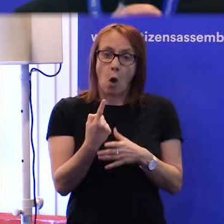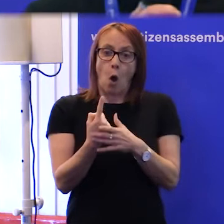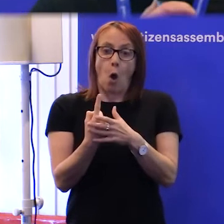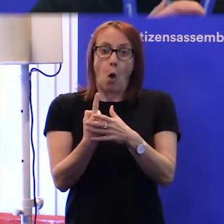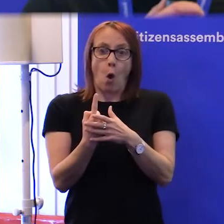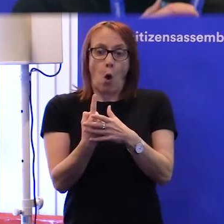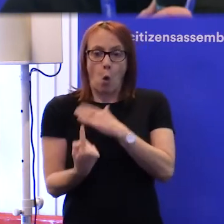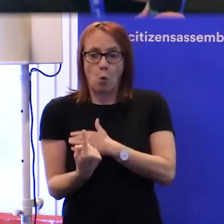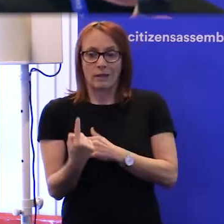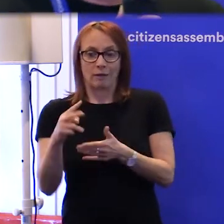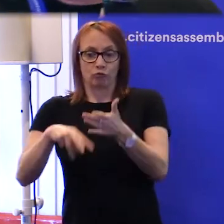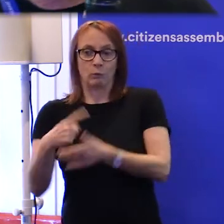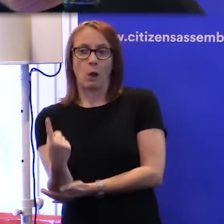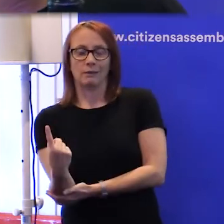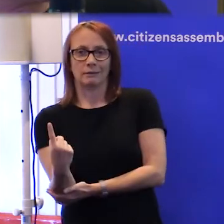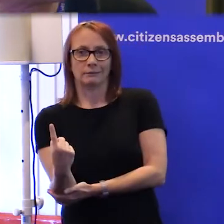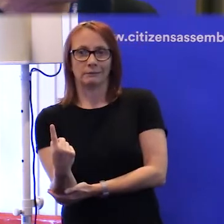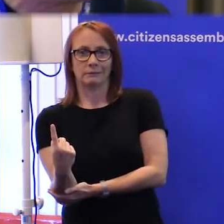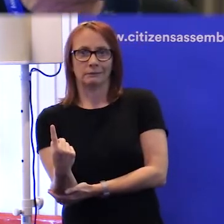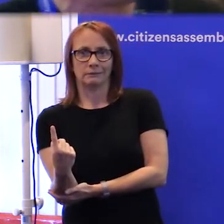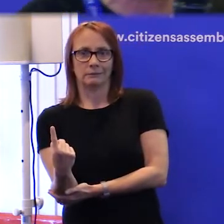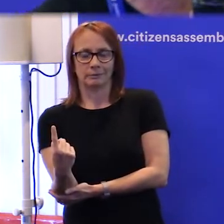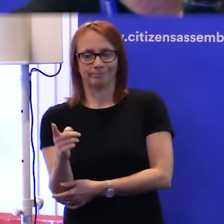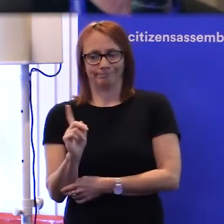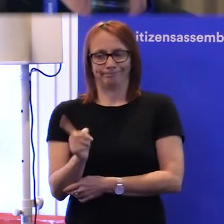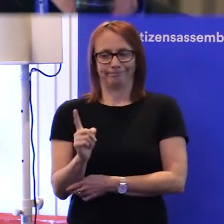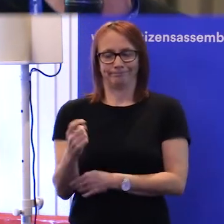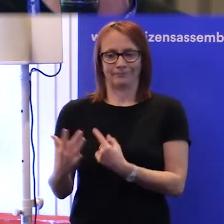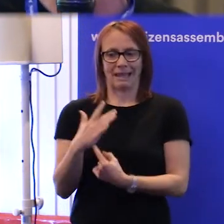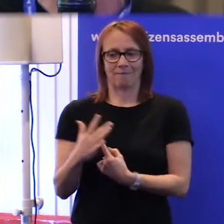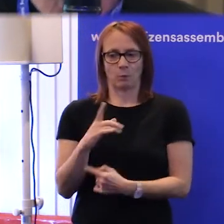one source of news you're possibly going to be influenced in a way that yeah